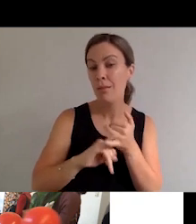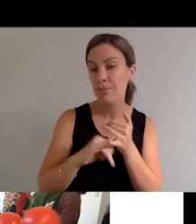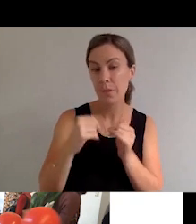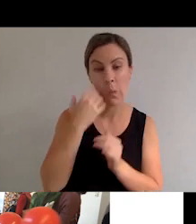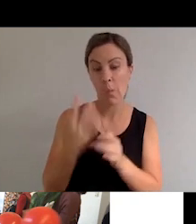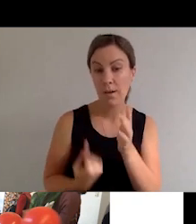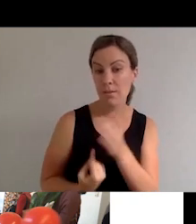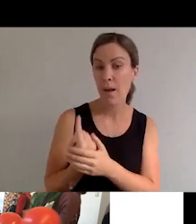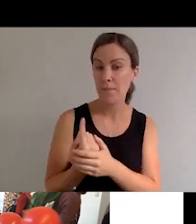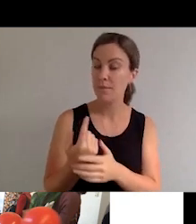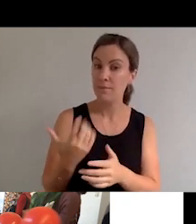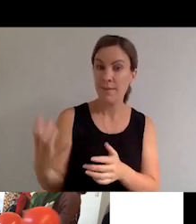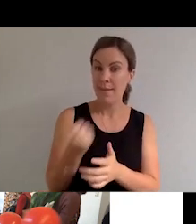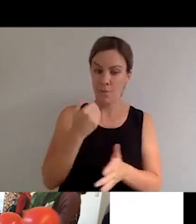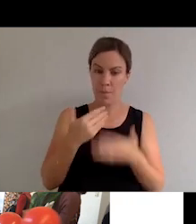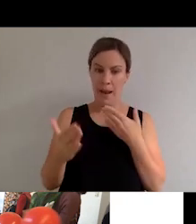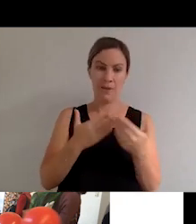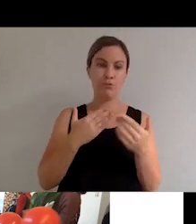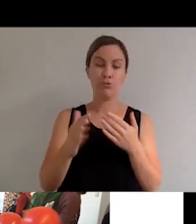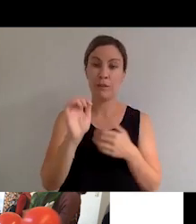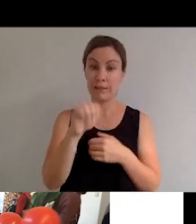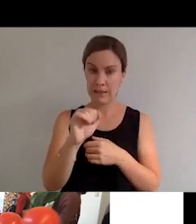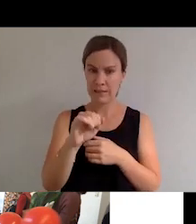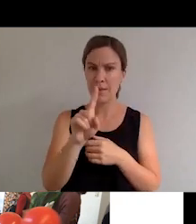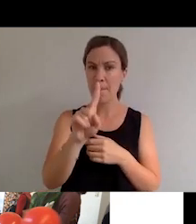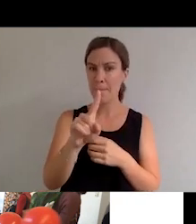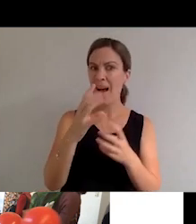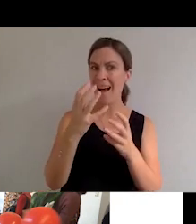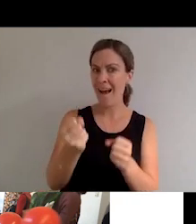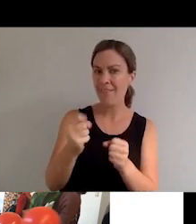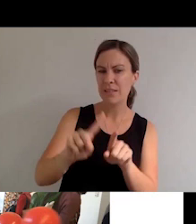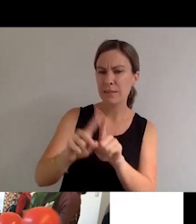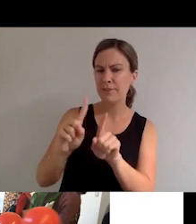whole bunch of rebates and changes some people are able to get delays on certain bills.